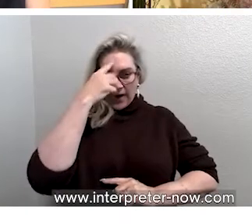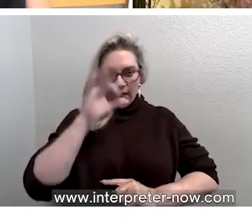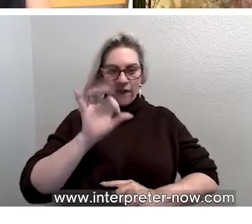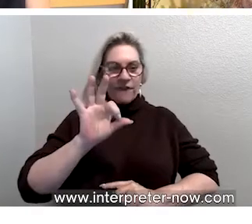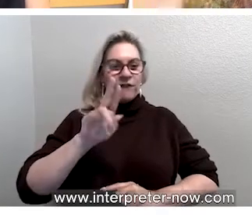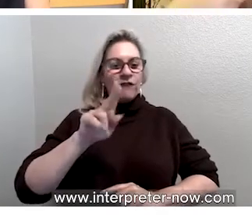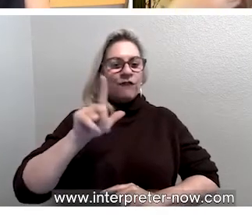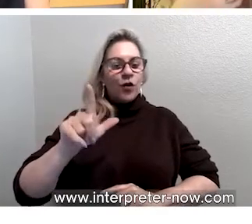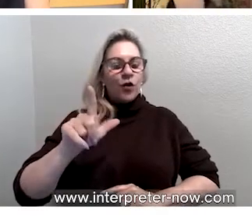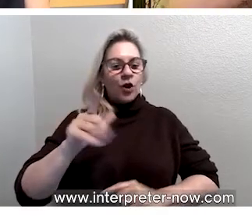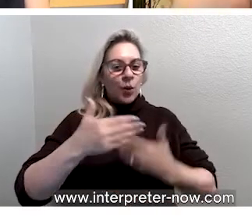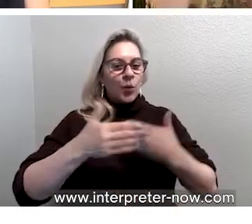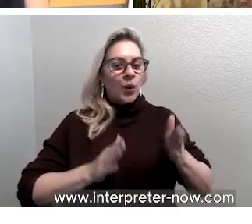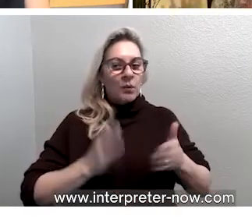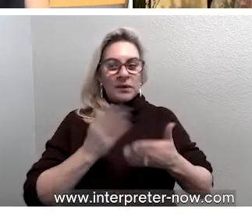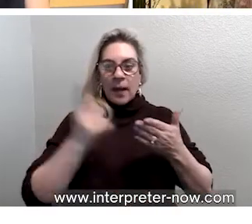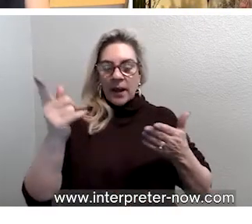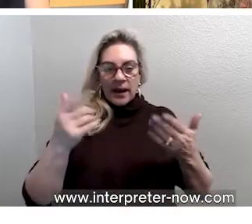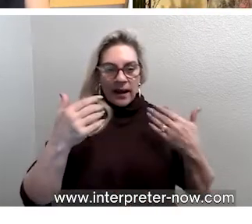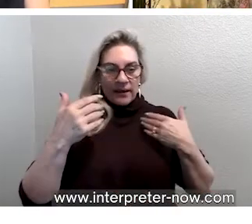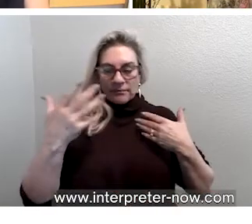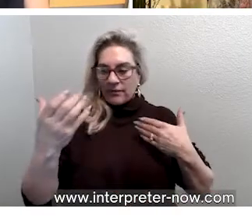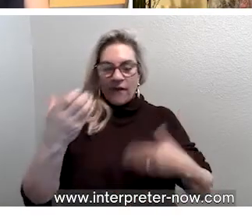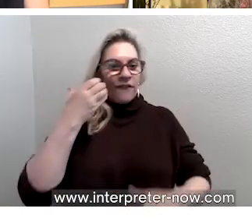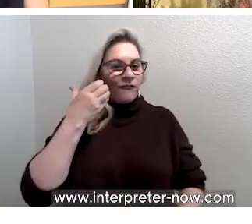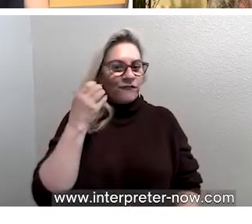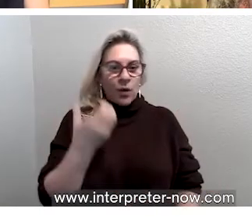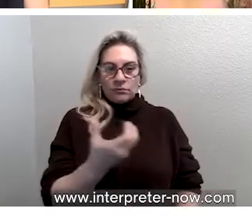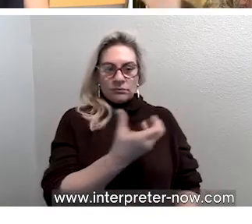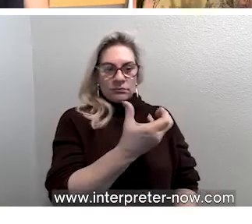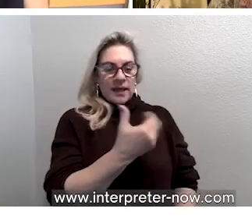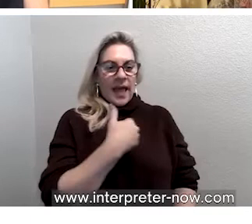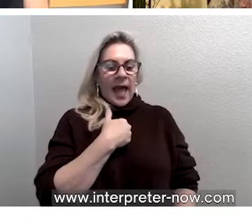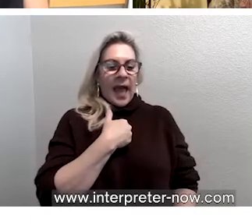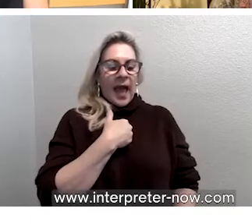someone goes, takes their phone, has like meditate app or like a free youtube video